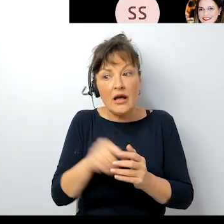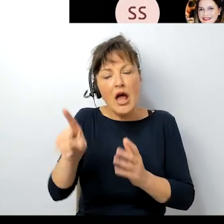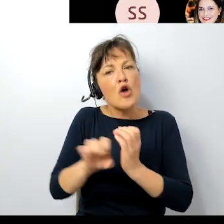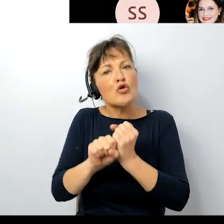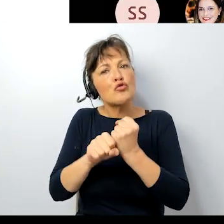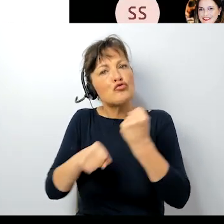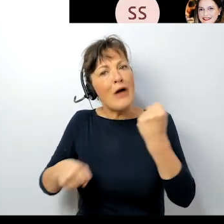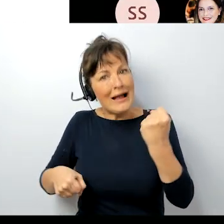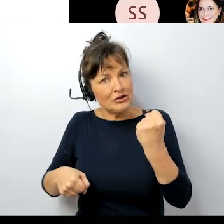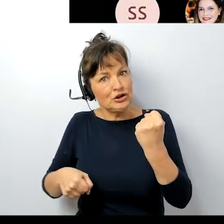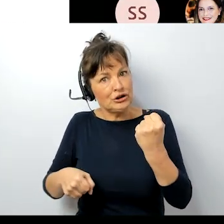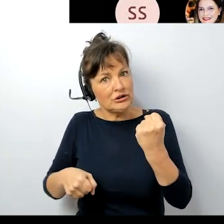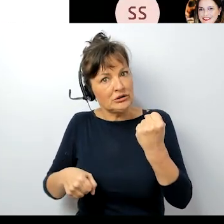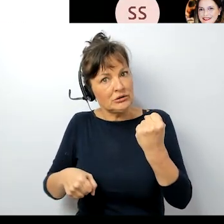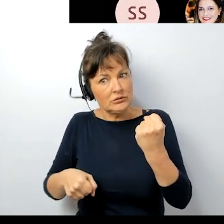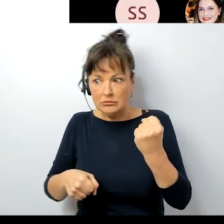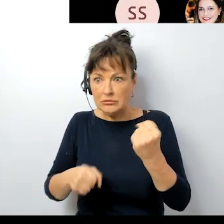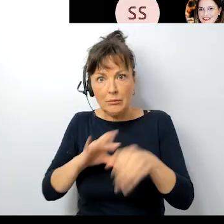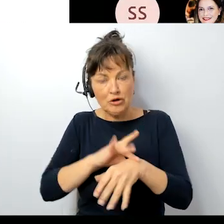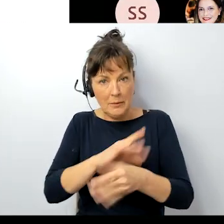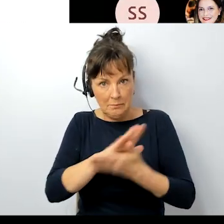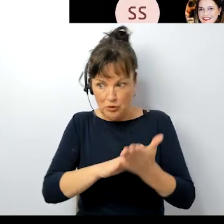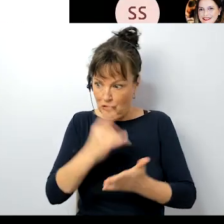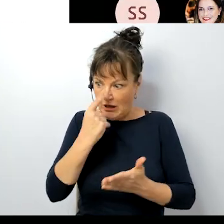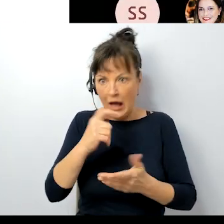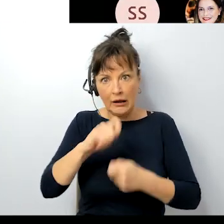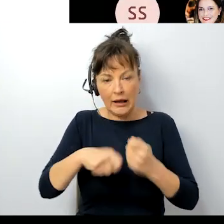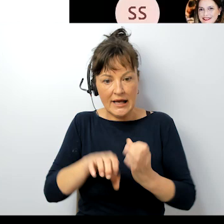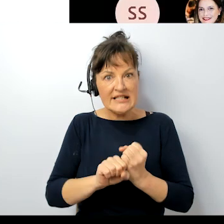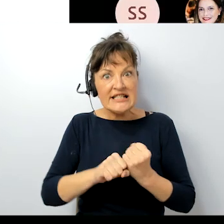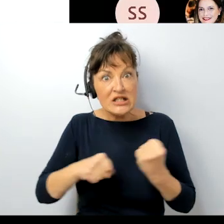up to four years to complete. Graduate Apprenticeships are way for individuals